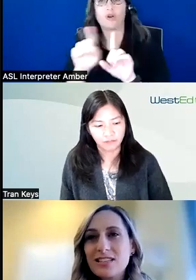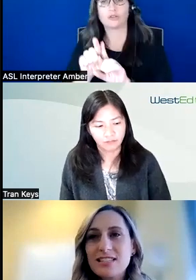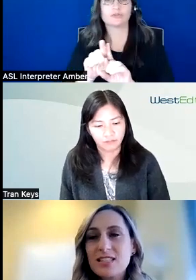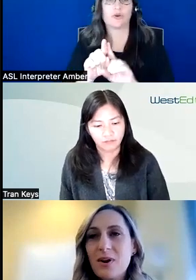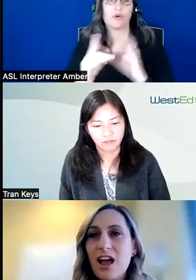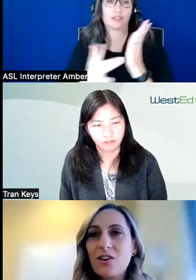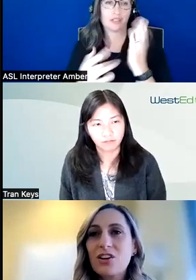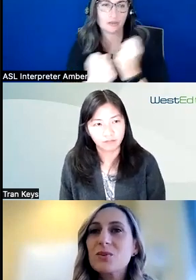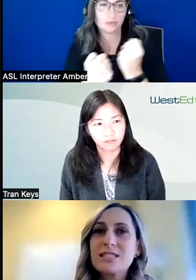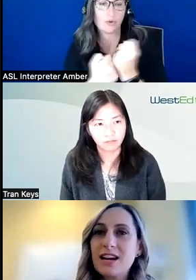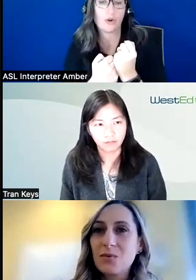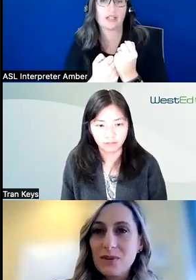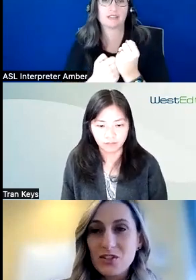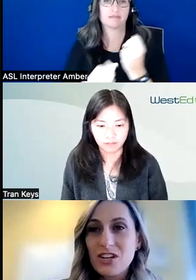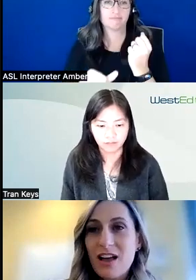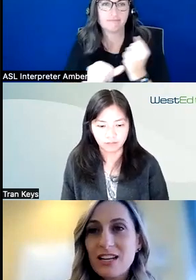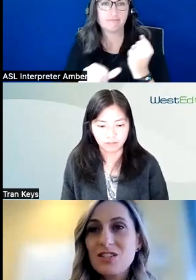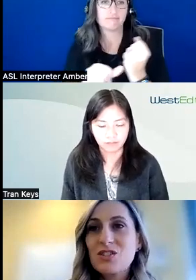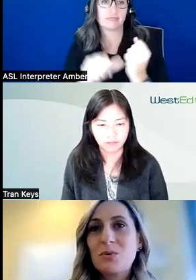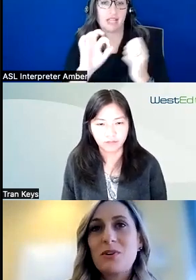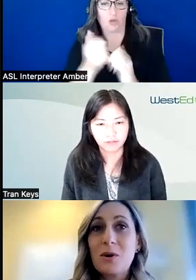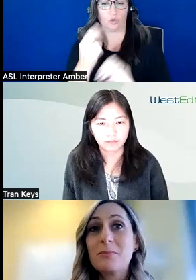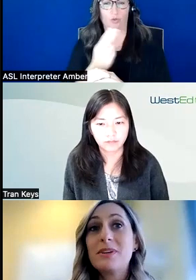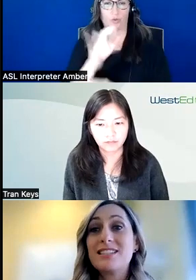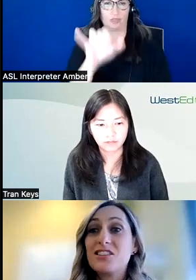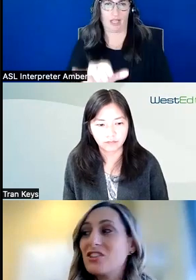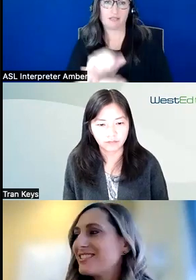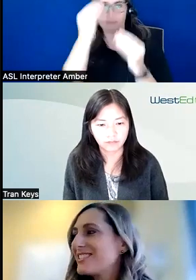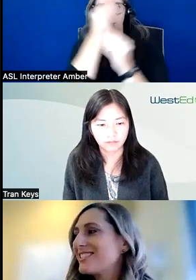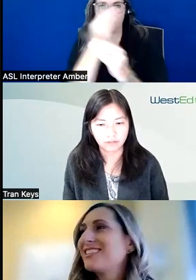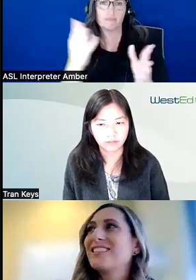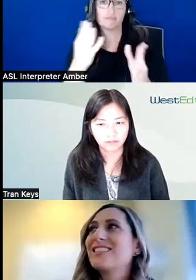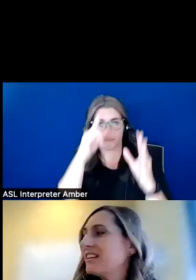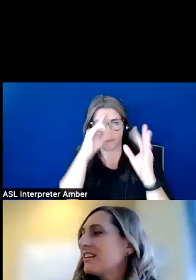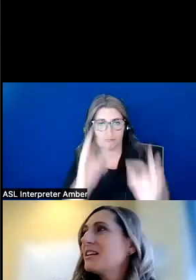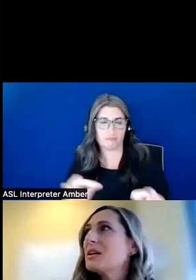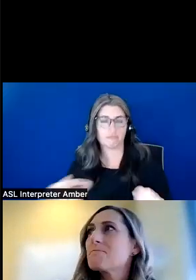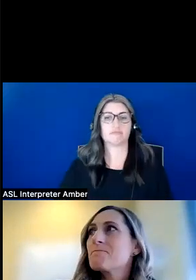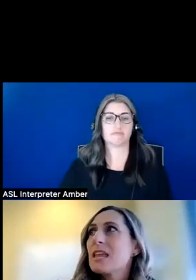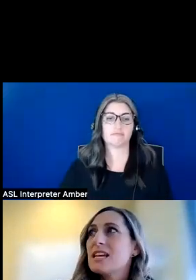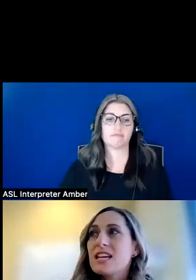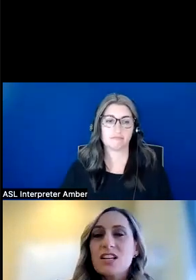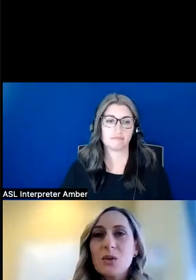assistance around how to use data, research, and evidence to inform decisions.